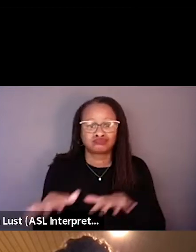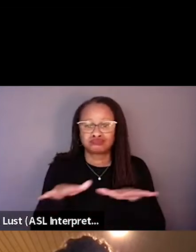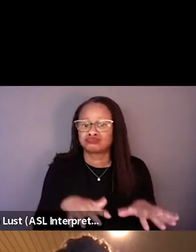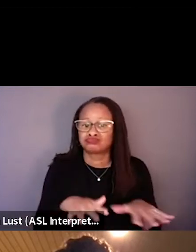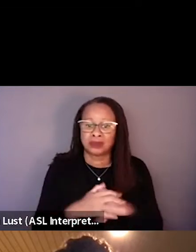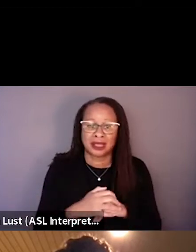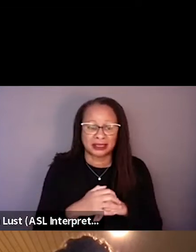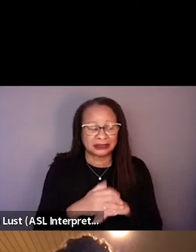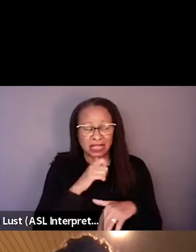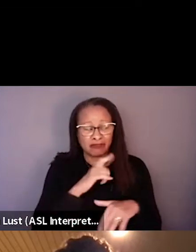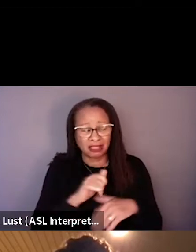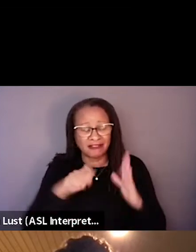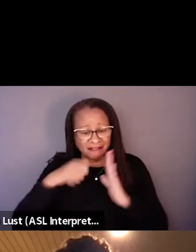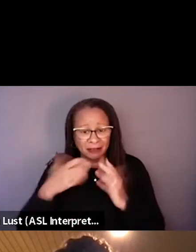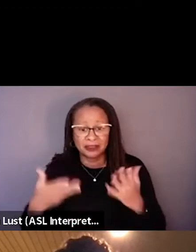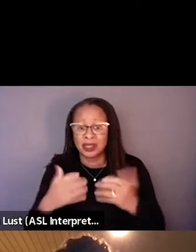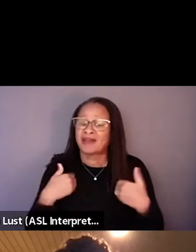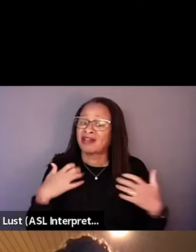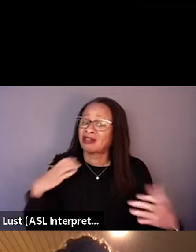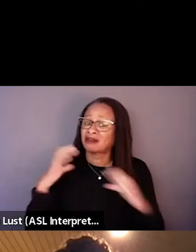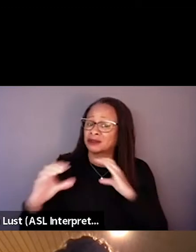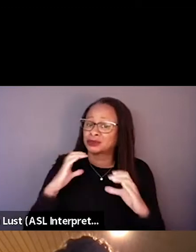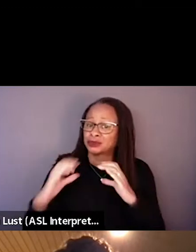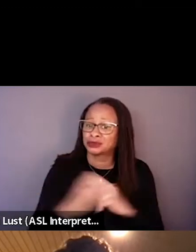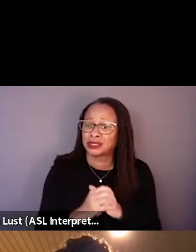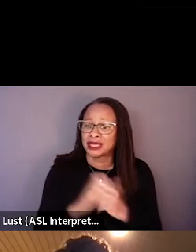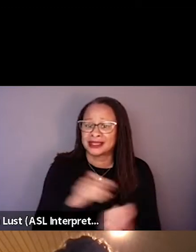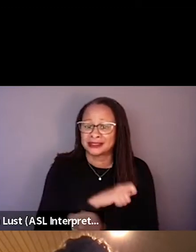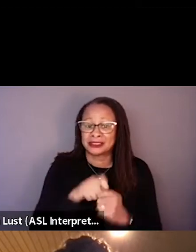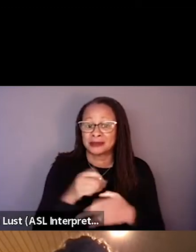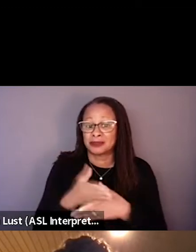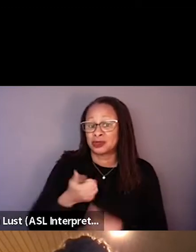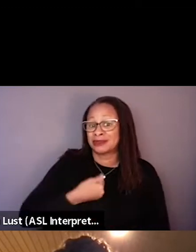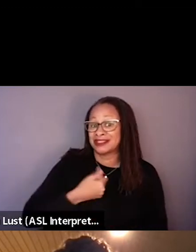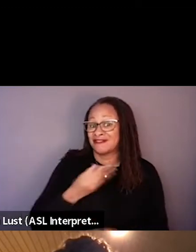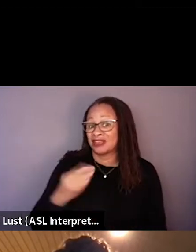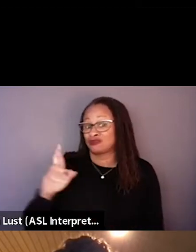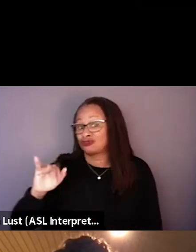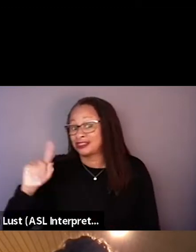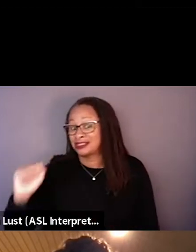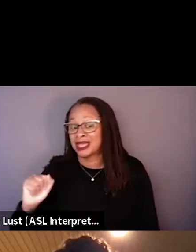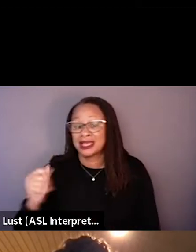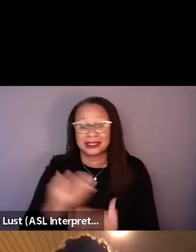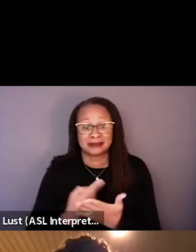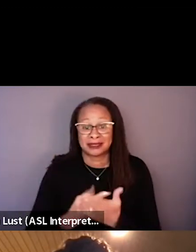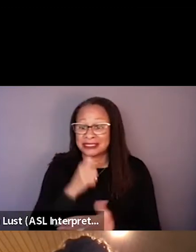And we had a lot of communication like, especially between me and Rita, where times I just didn't feel like shooting.